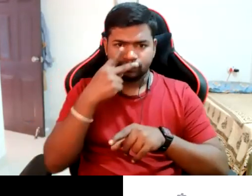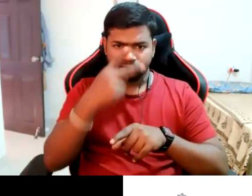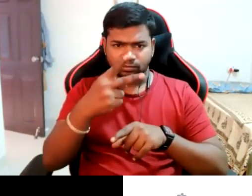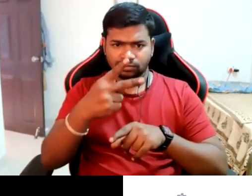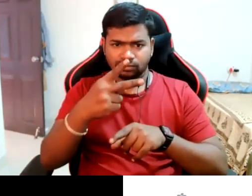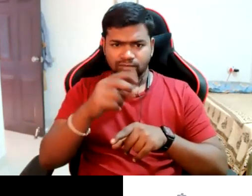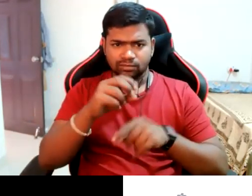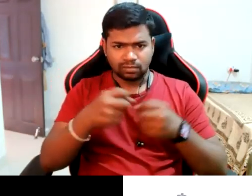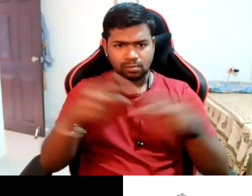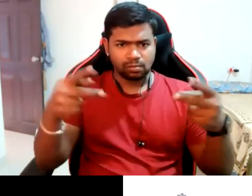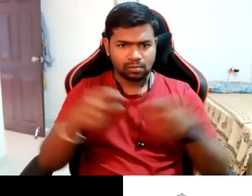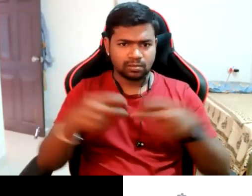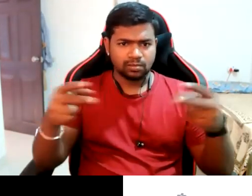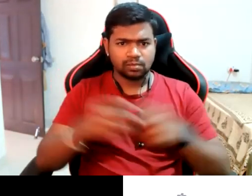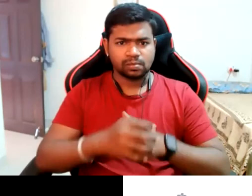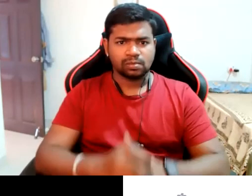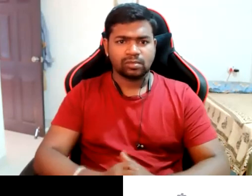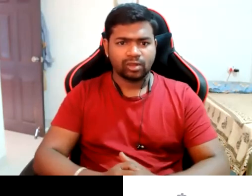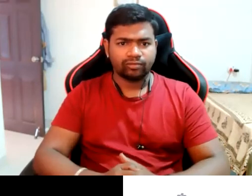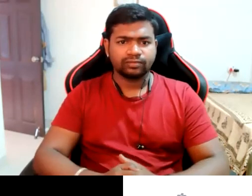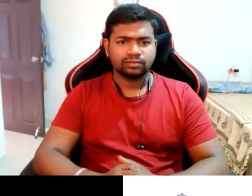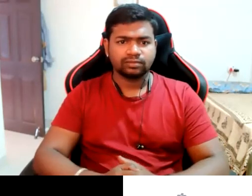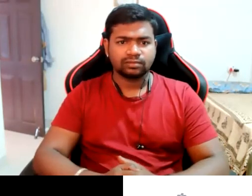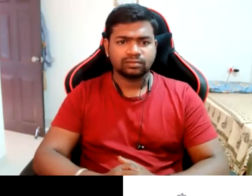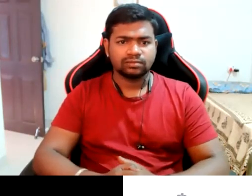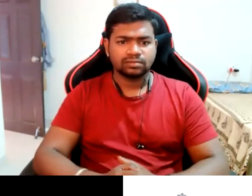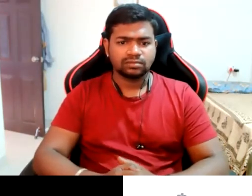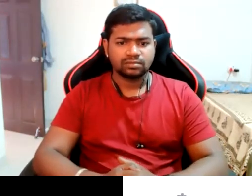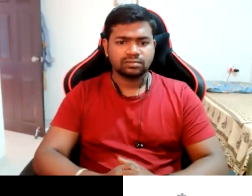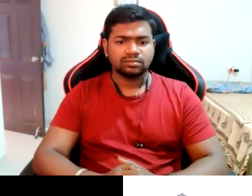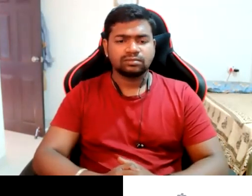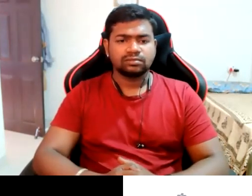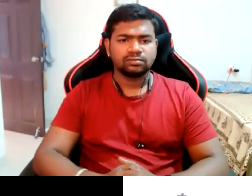Yes, yes sure. I spoke about this app called O T T E R.